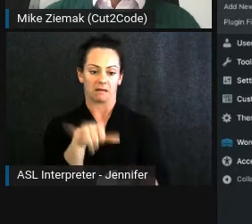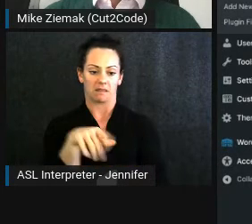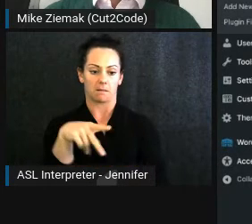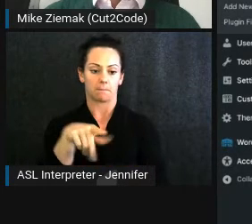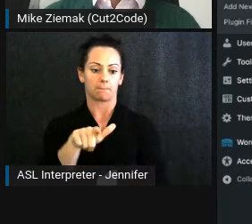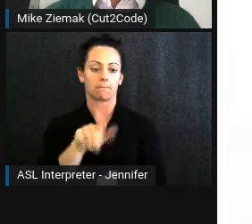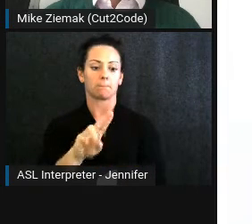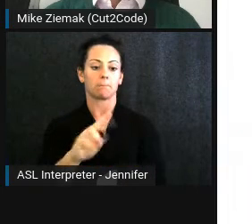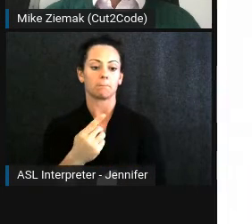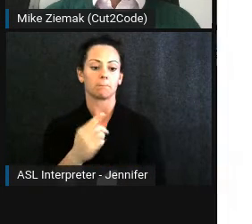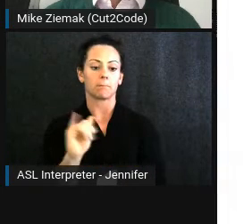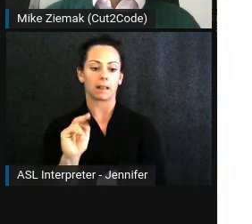Let's go to the homepage.